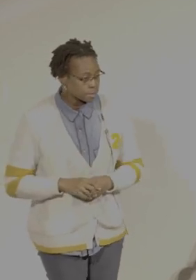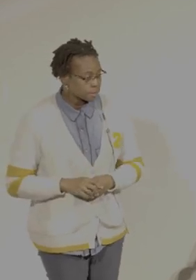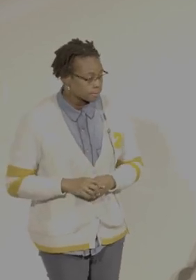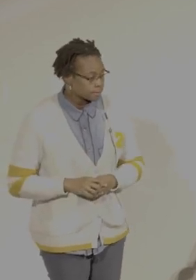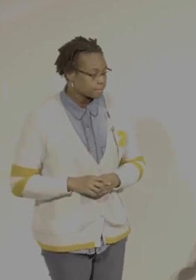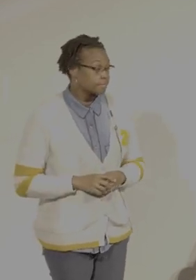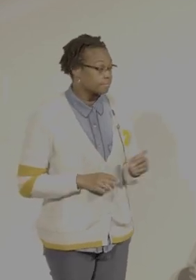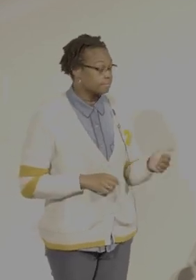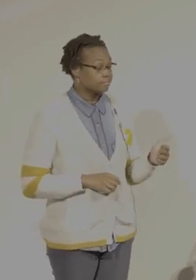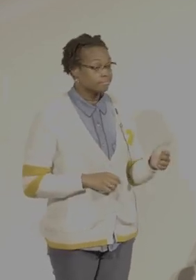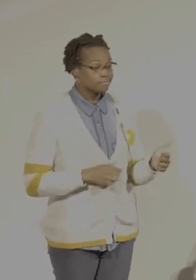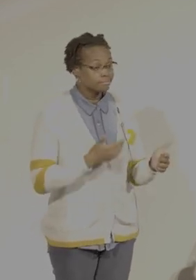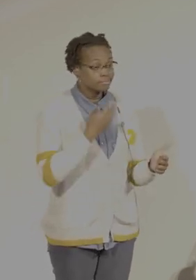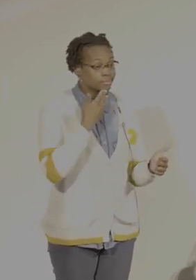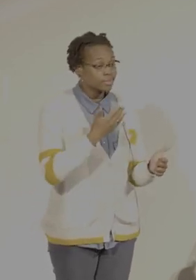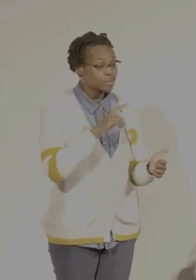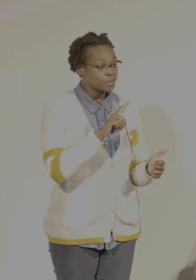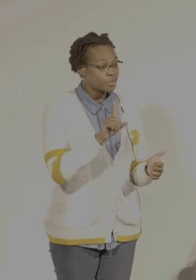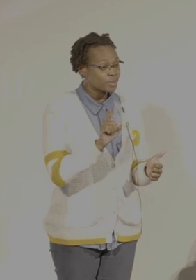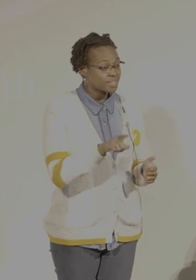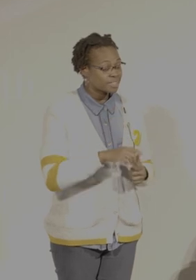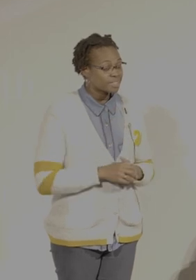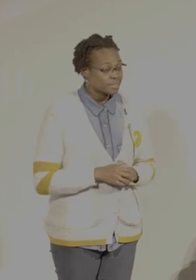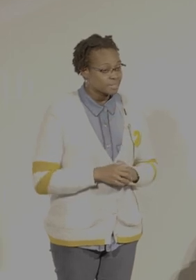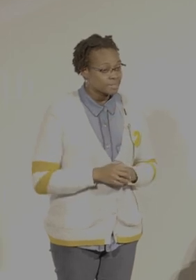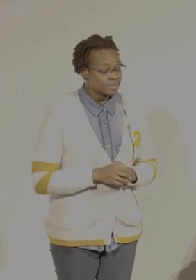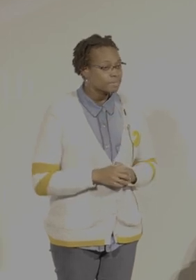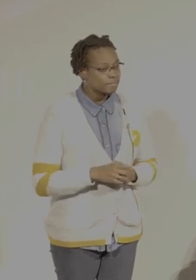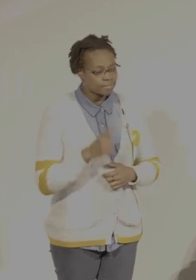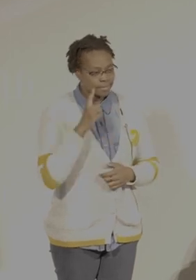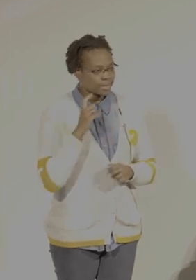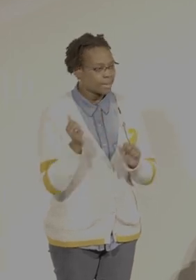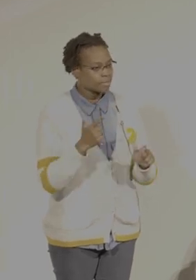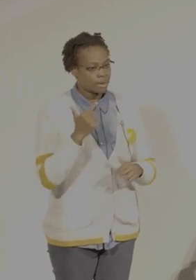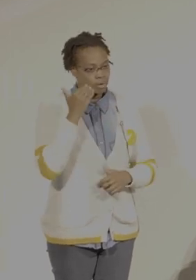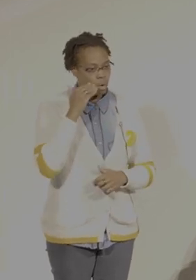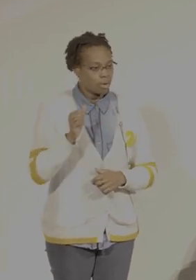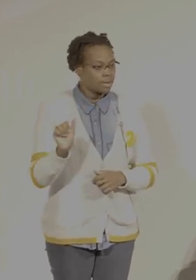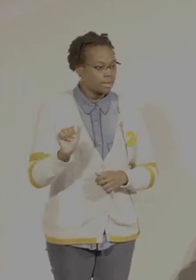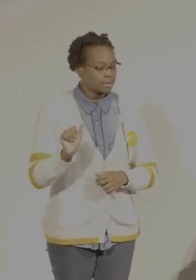It's an excellent question. And it's something that I think everyone who has known Alexei and cares about him